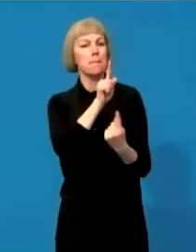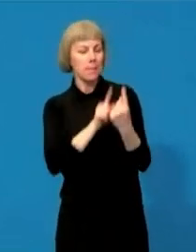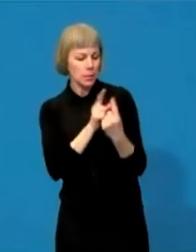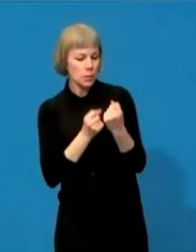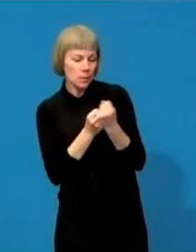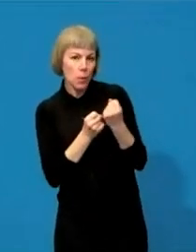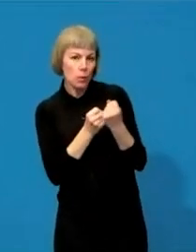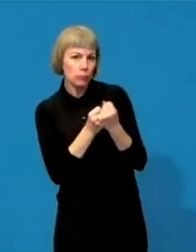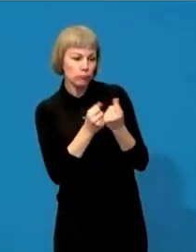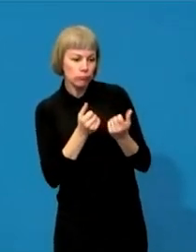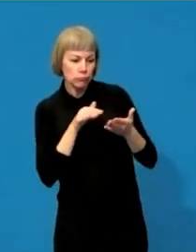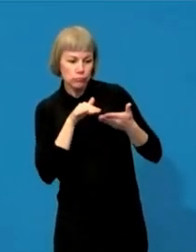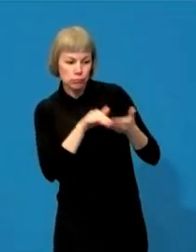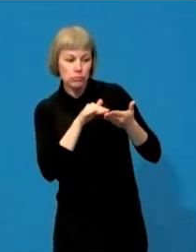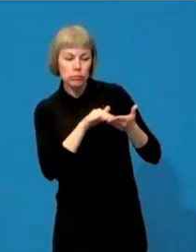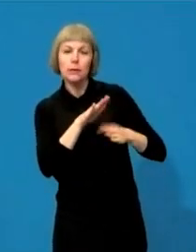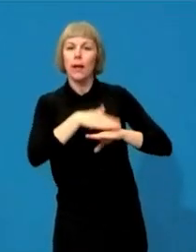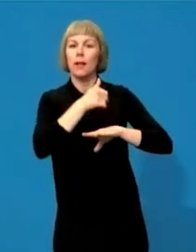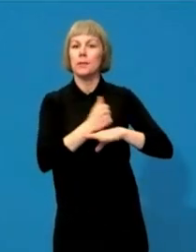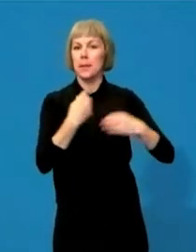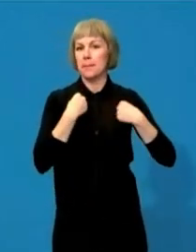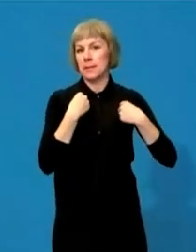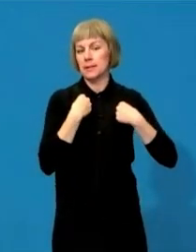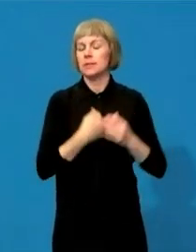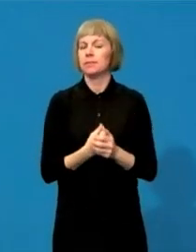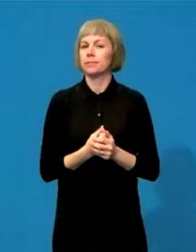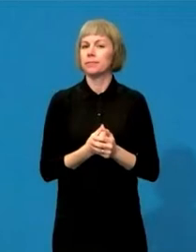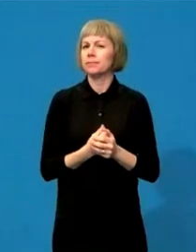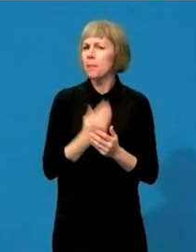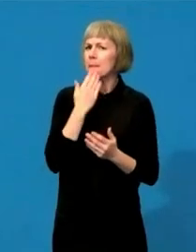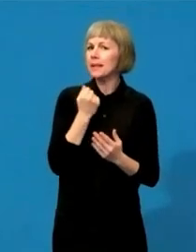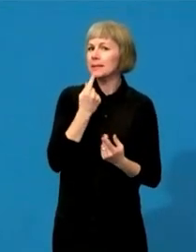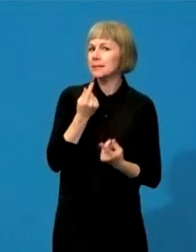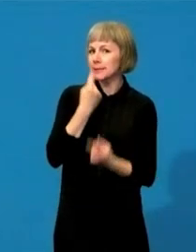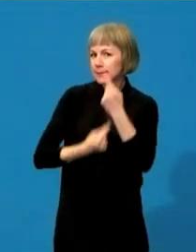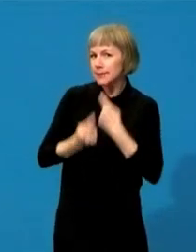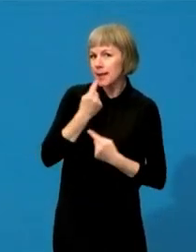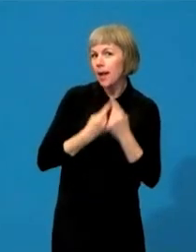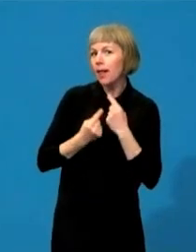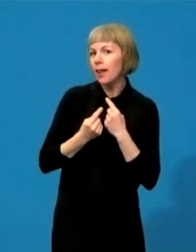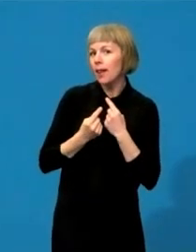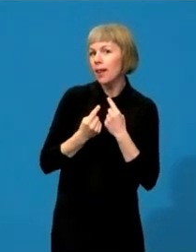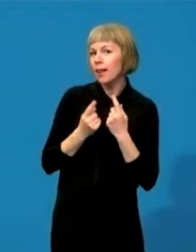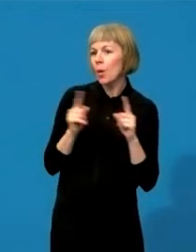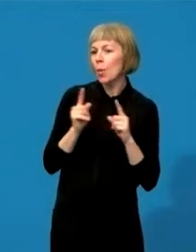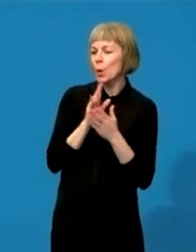Can you describe to the Commission what you would describe as a mentor model in that